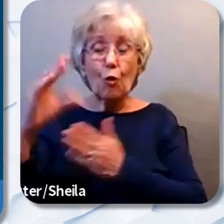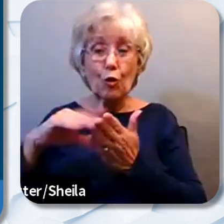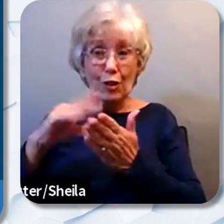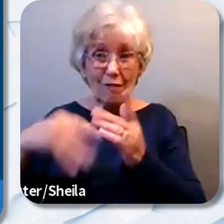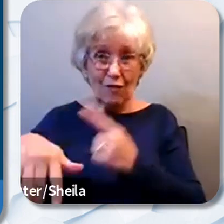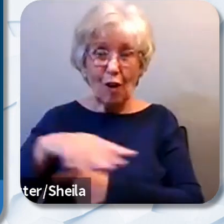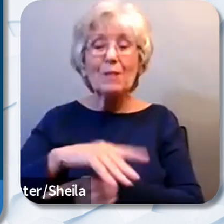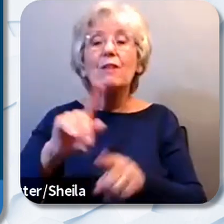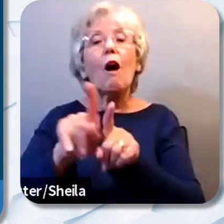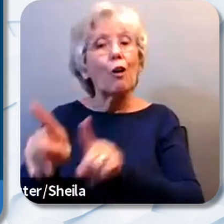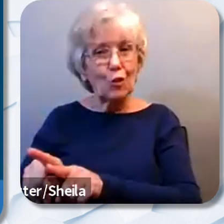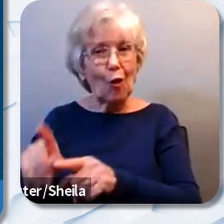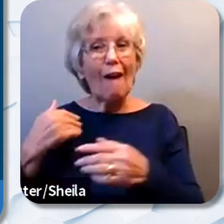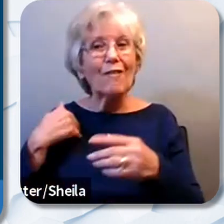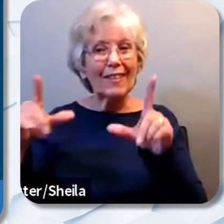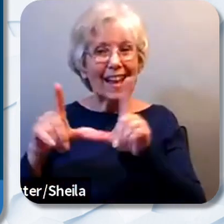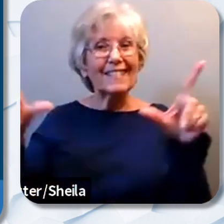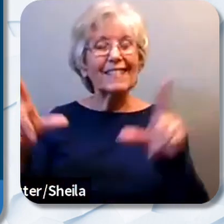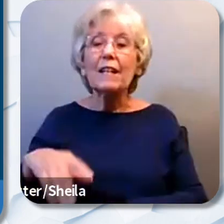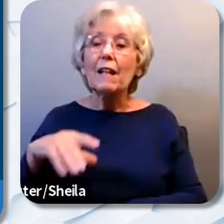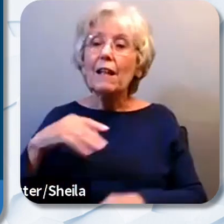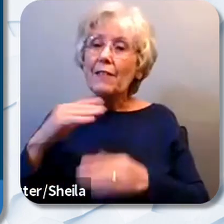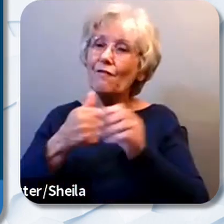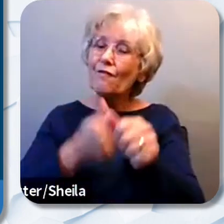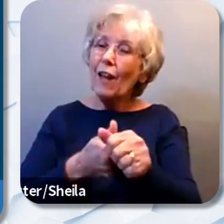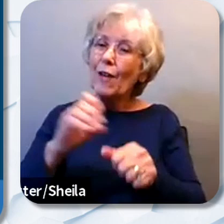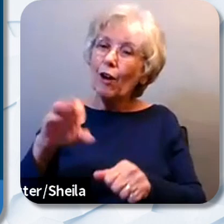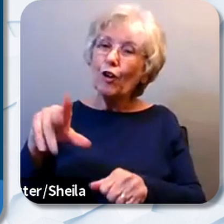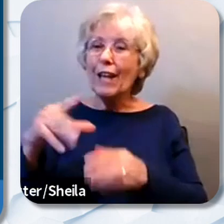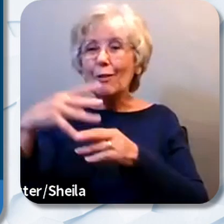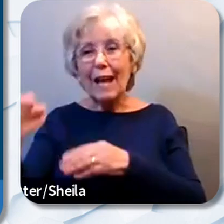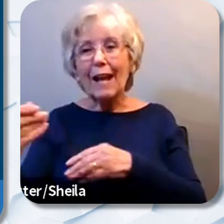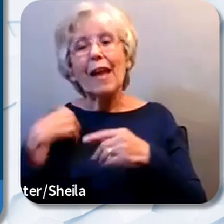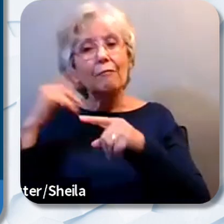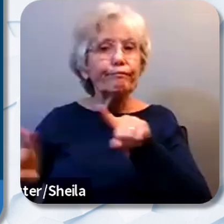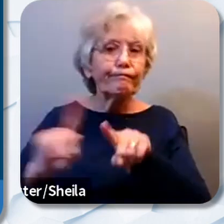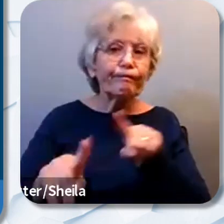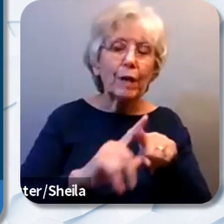licensed so there's they follow occurs outside they have a variety of toys materials bikes.